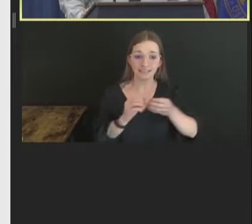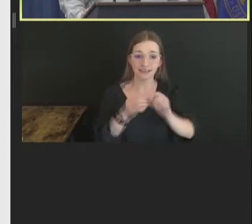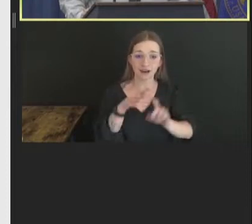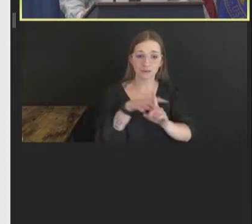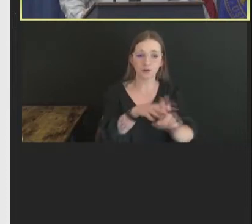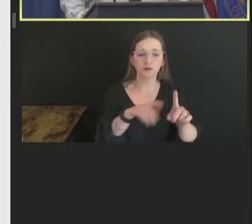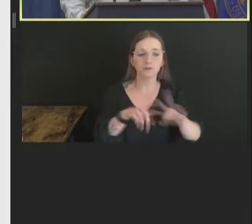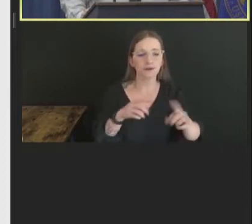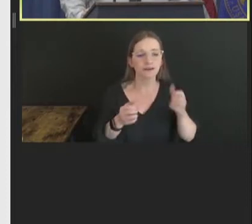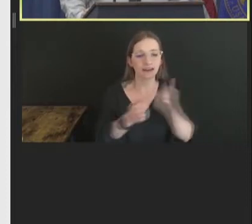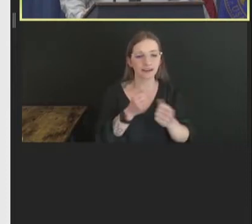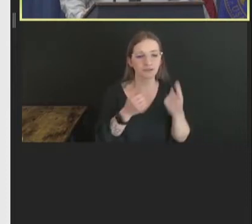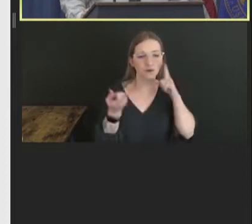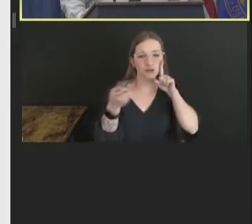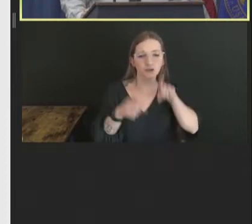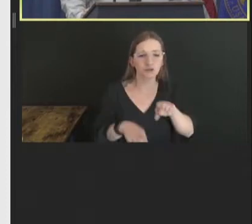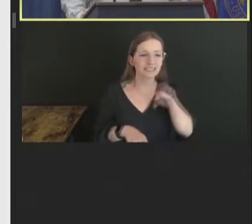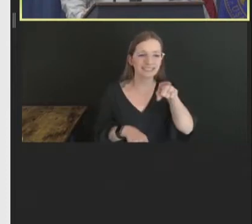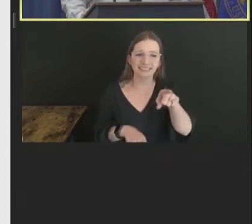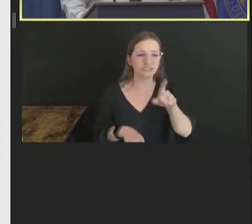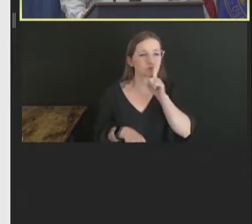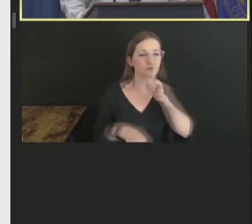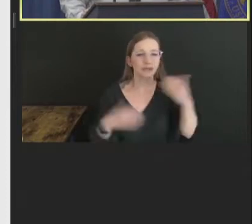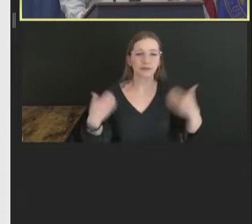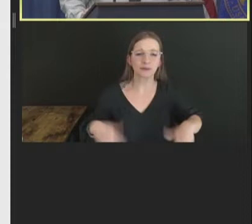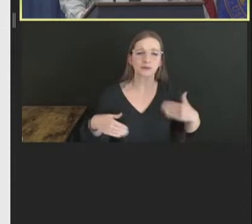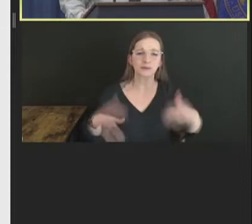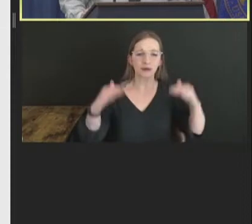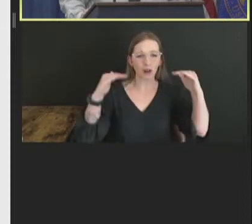is a -- probably a vast underrepresentation of the number of cases that are occurring